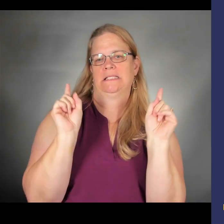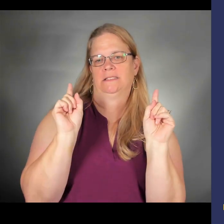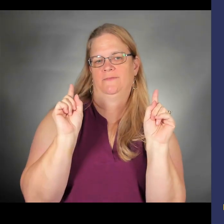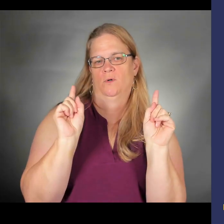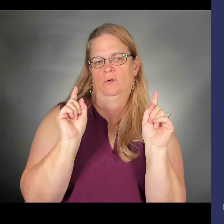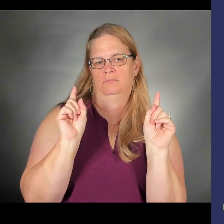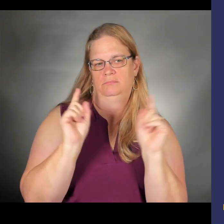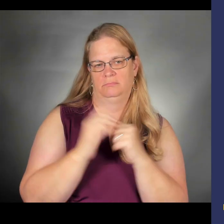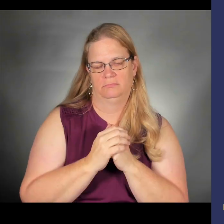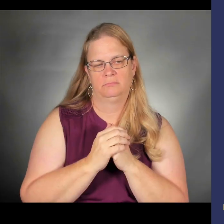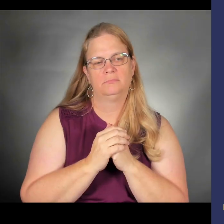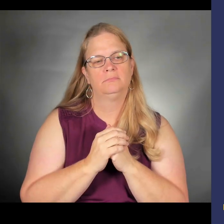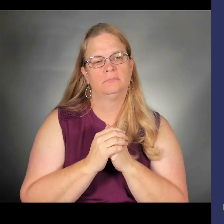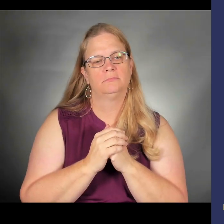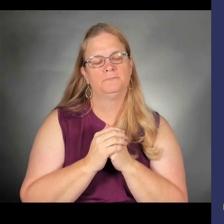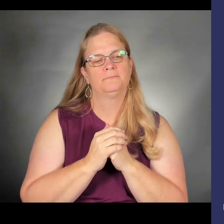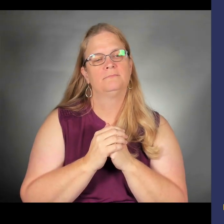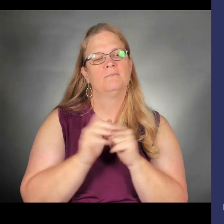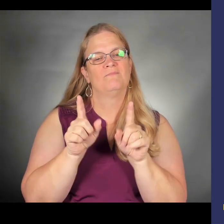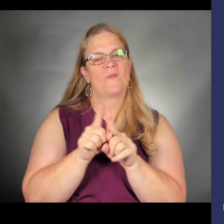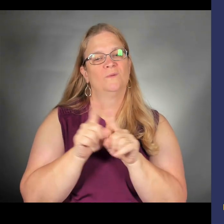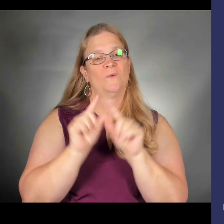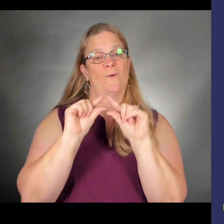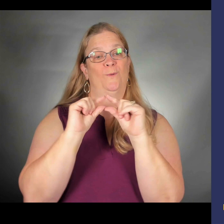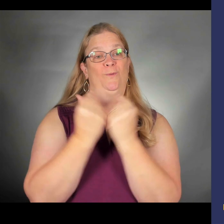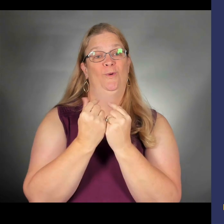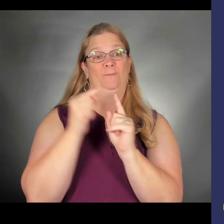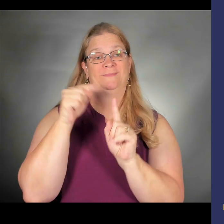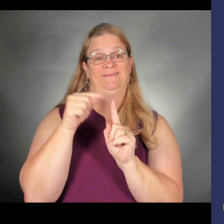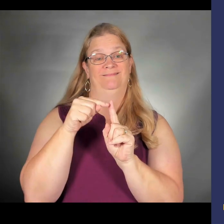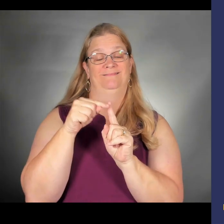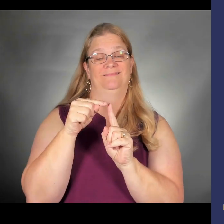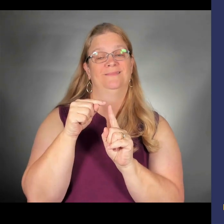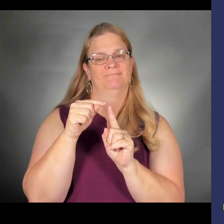So oftentimes they may attempt but not actually die by suicide. And